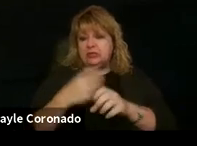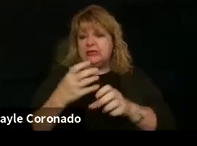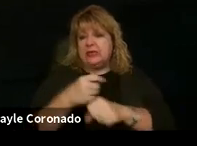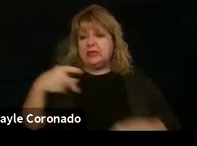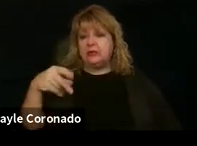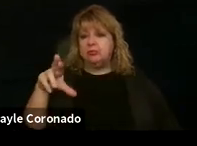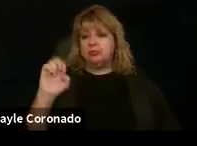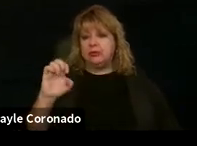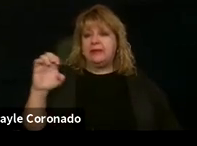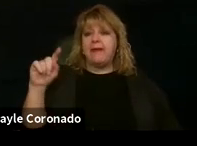Previous.